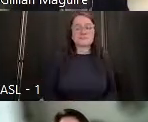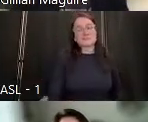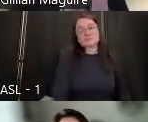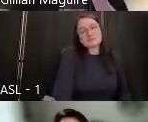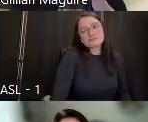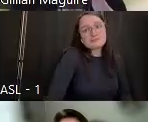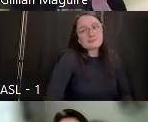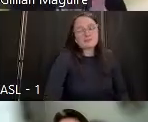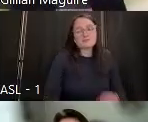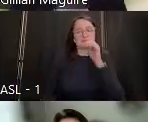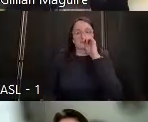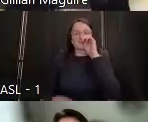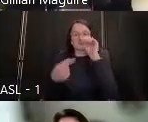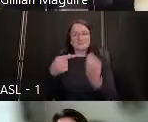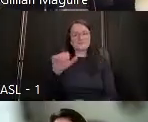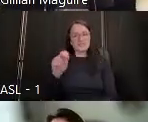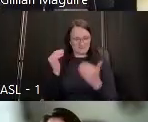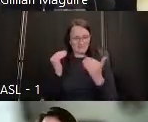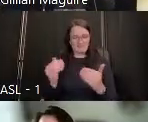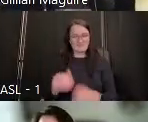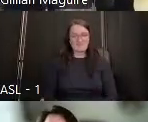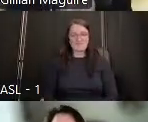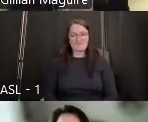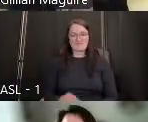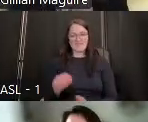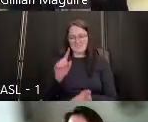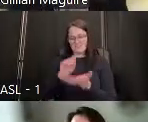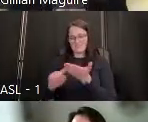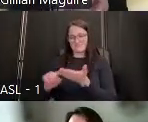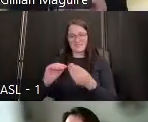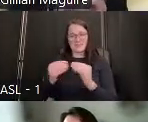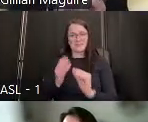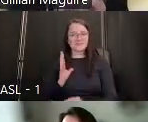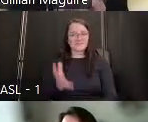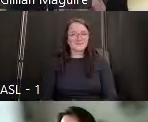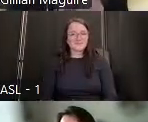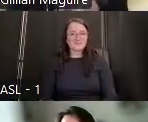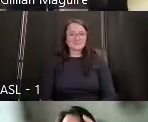Yeah, let's do it. Let's figure that out. Susan, I see there's a question that's kind of related. Uh,